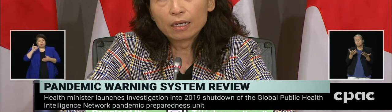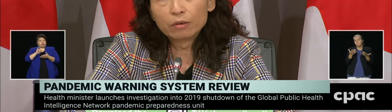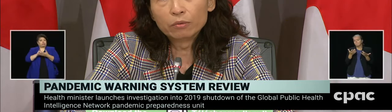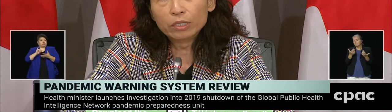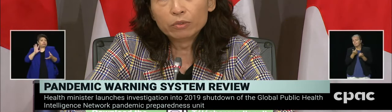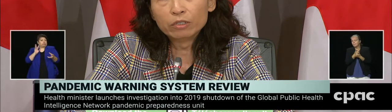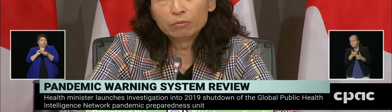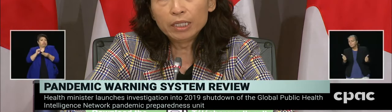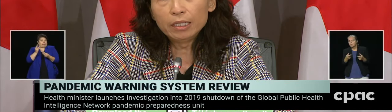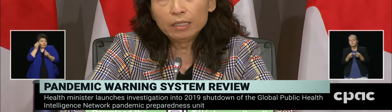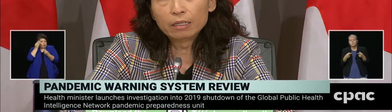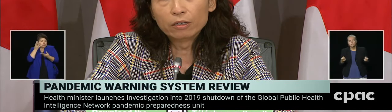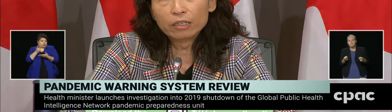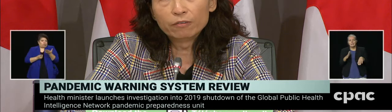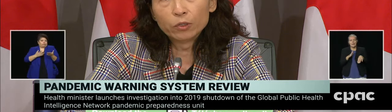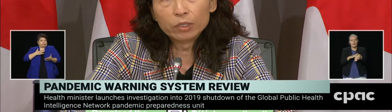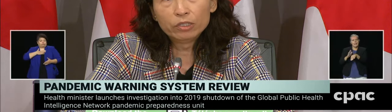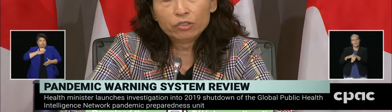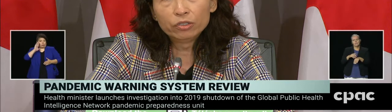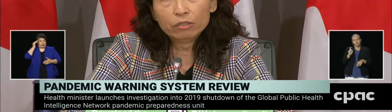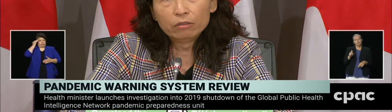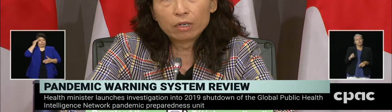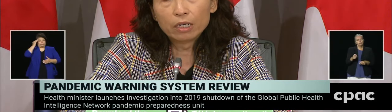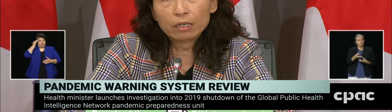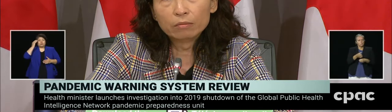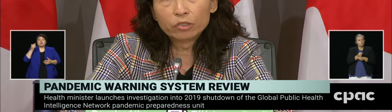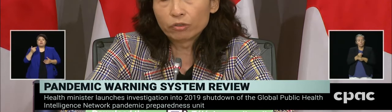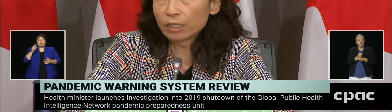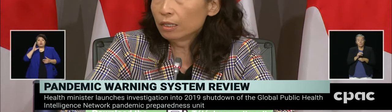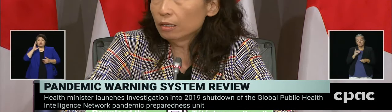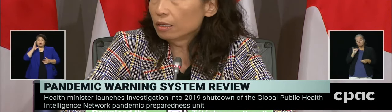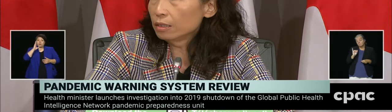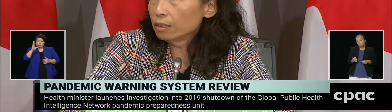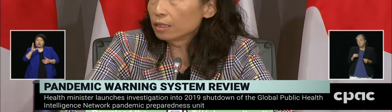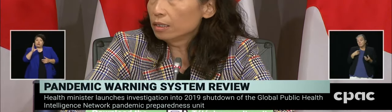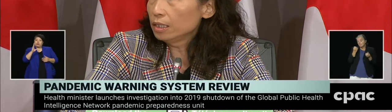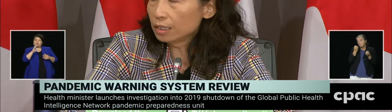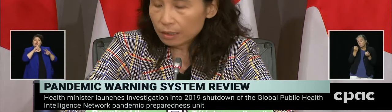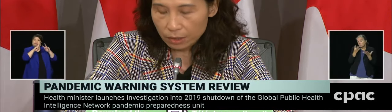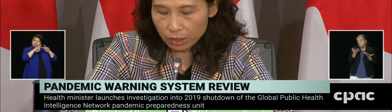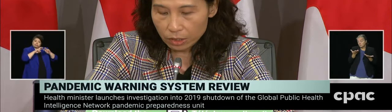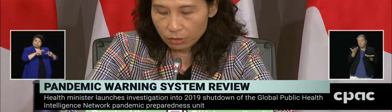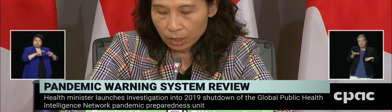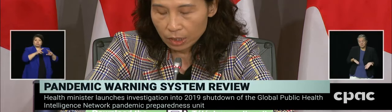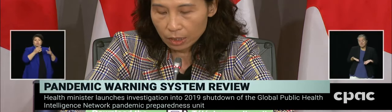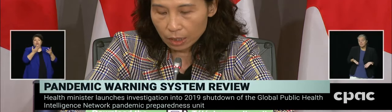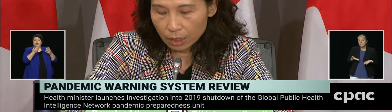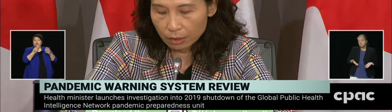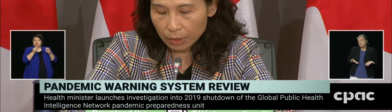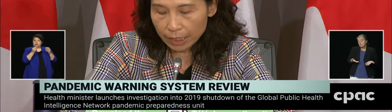SO THAT'S BASICALLY THE INFORMATION THAT I KNOW.